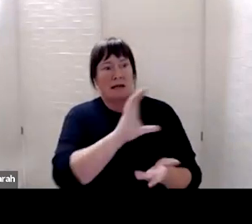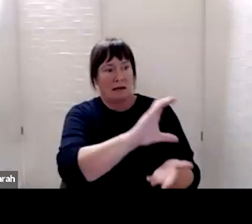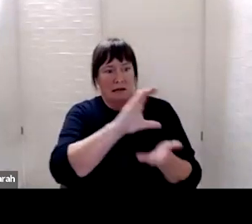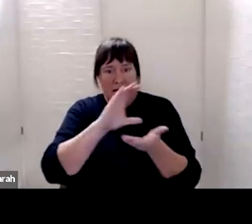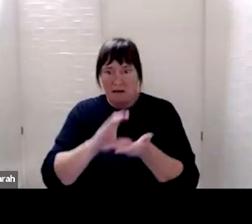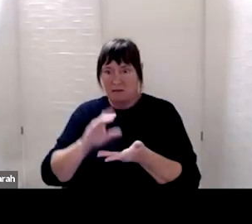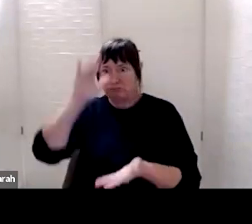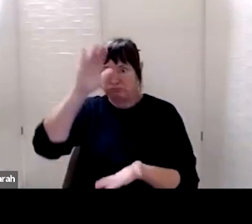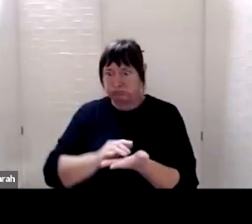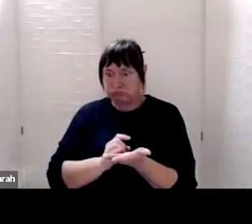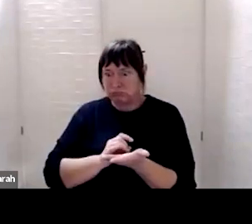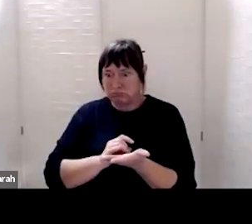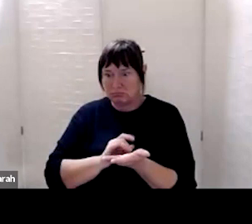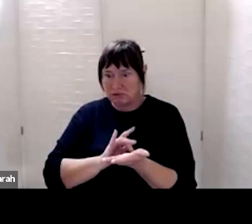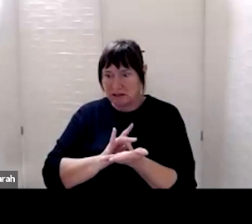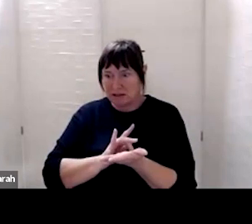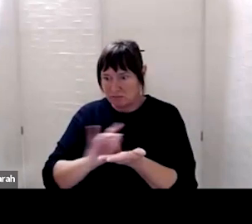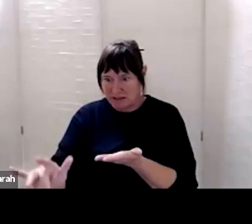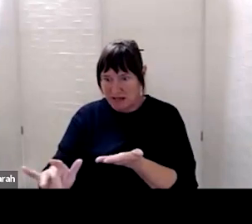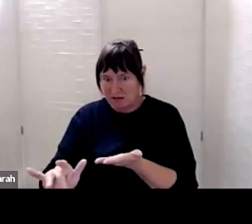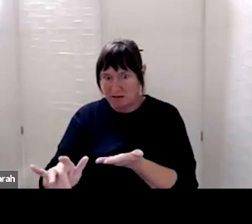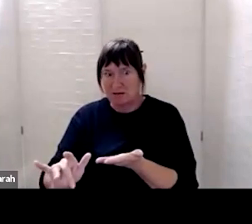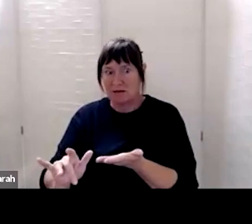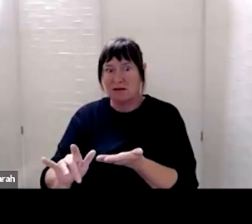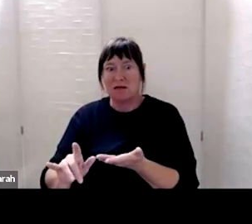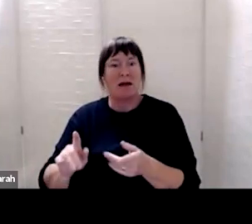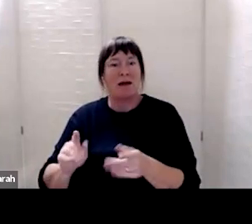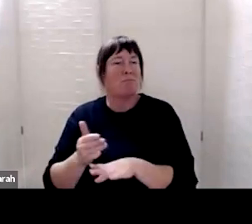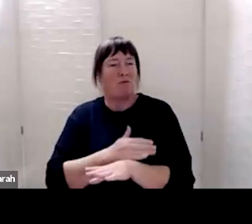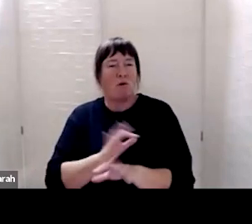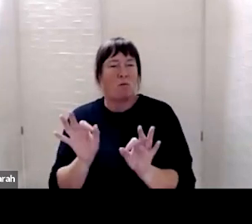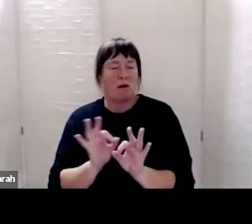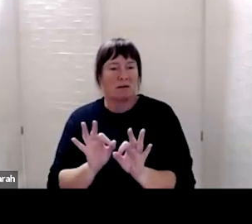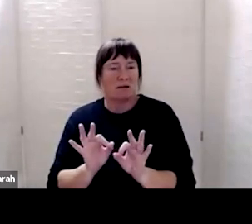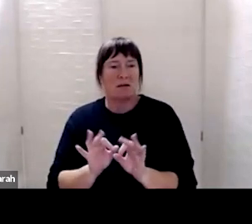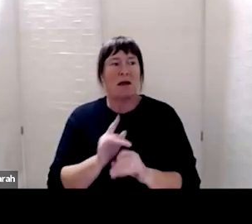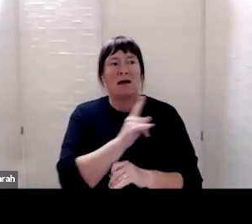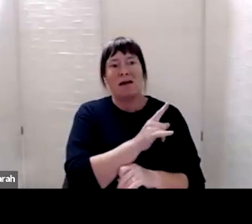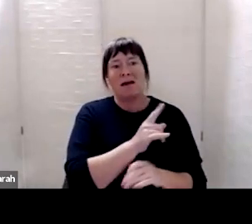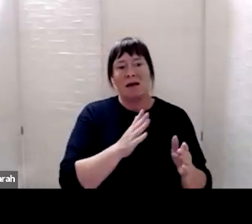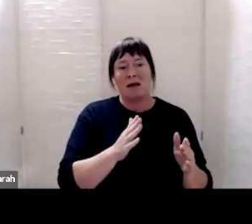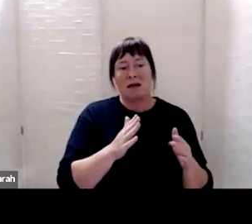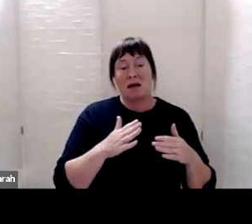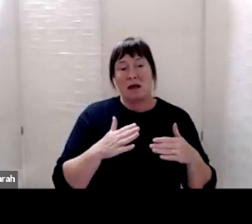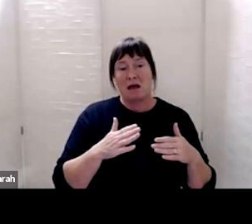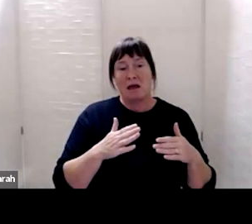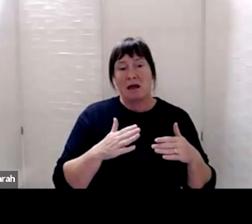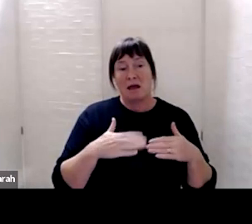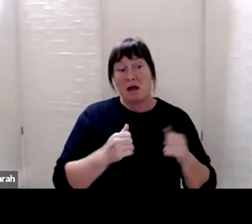In the world of Te Whatu Ora, there are a lot of rules and it means only a small amount of the 100% of Carer